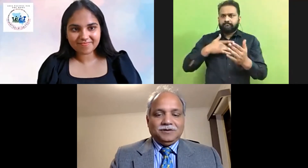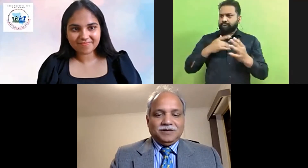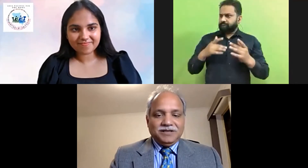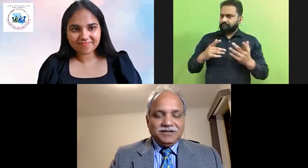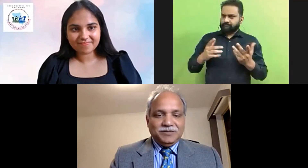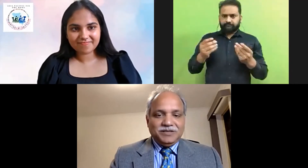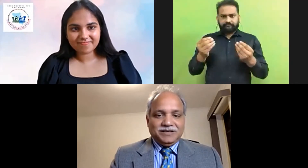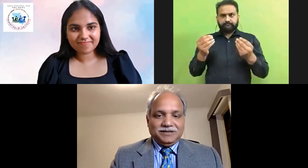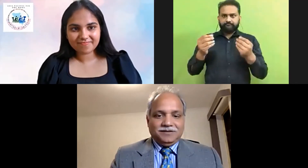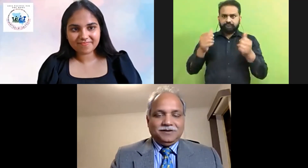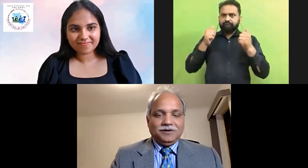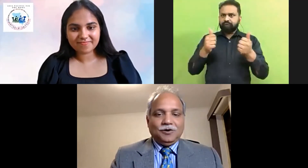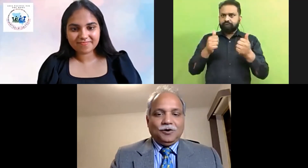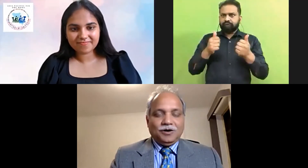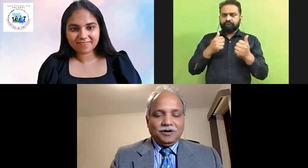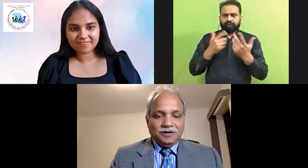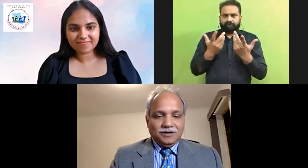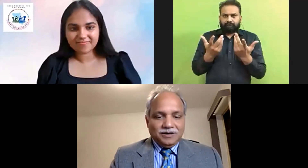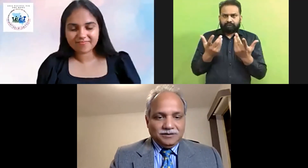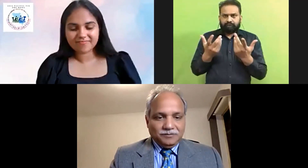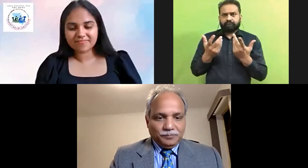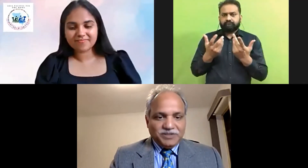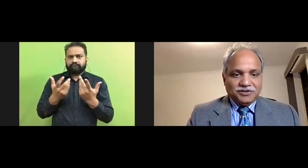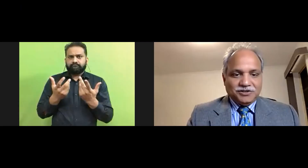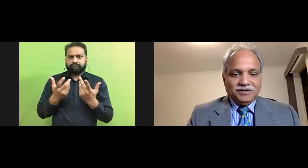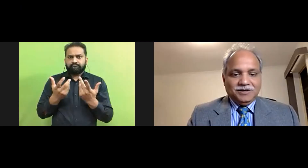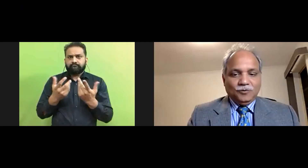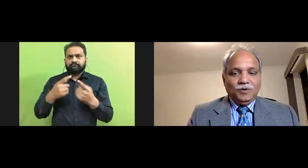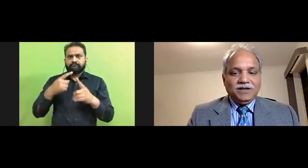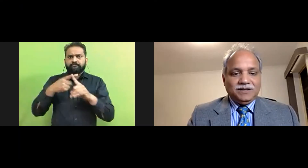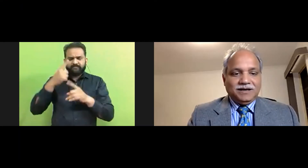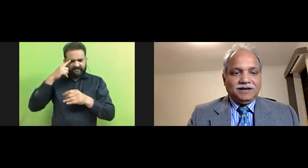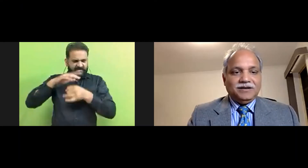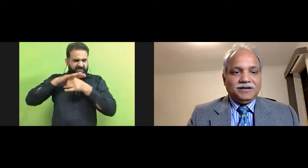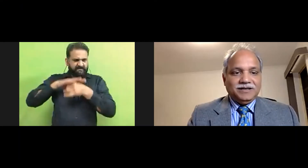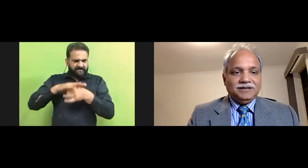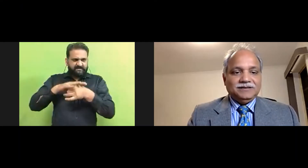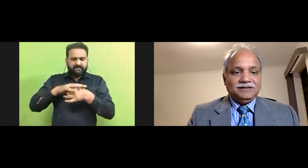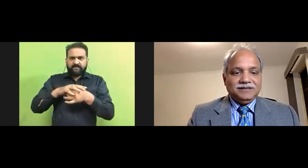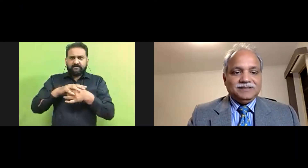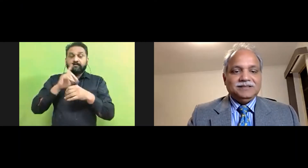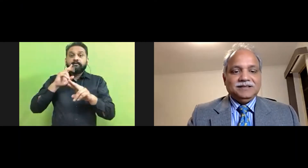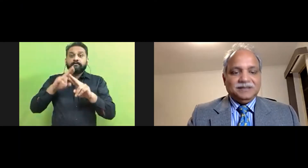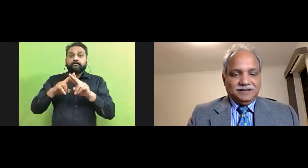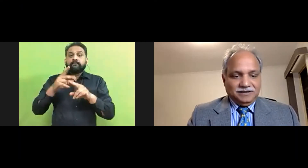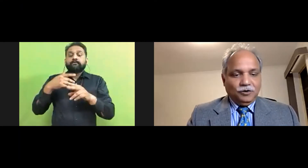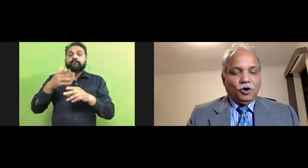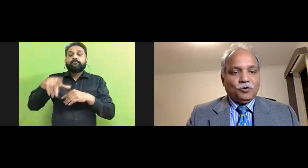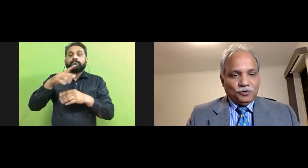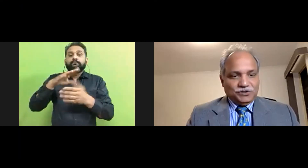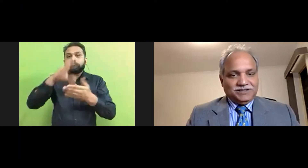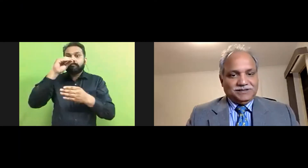intimidated or pressure when they are learning these law courses